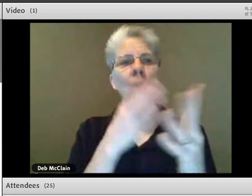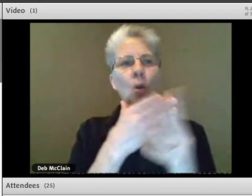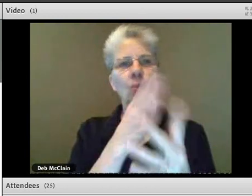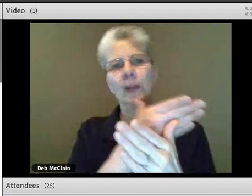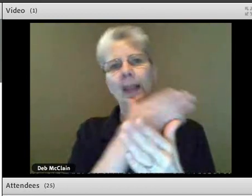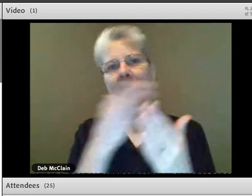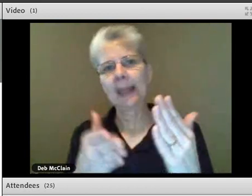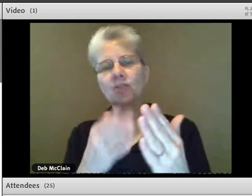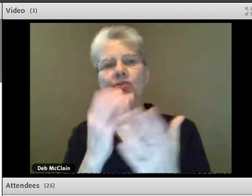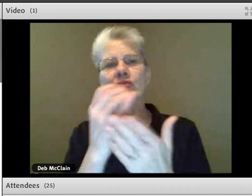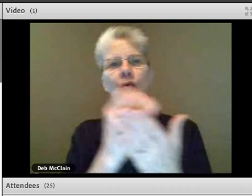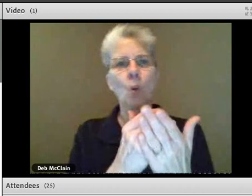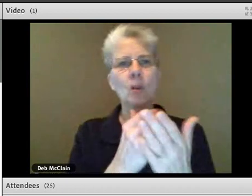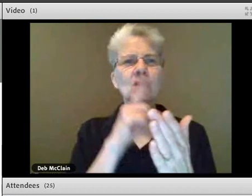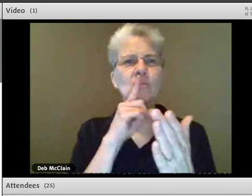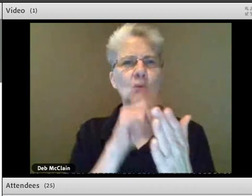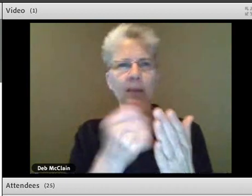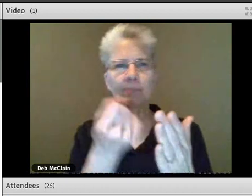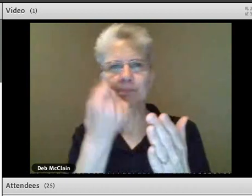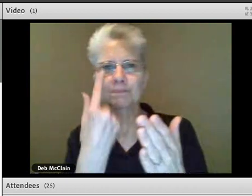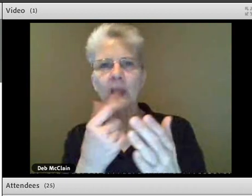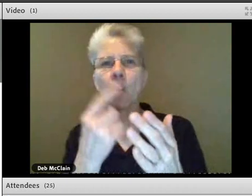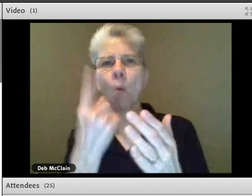to make sure they get it and give them one last chance.